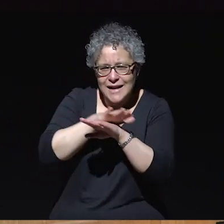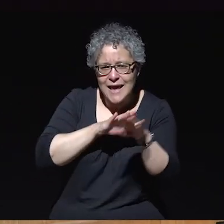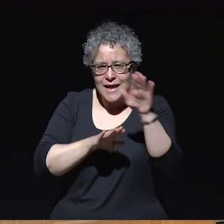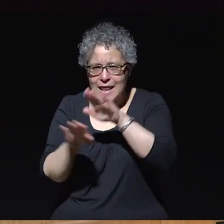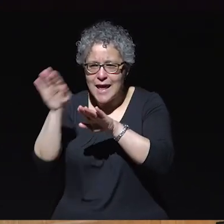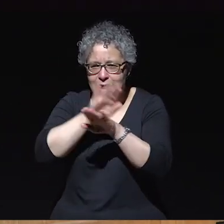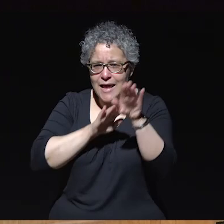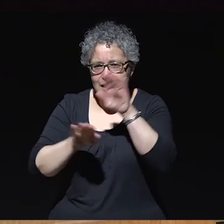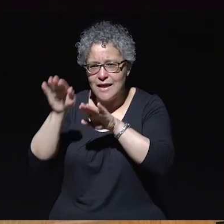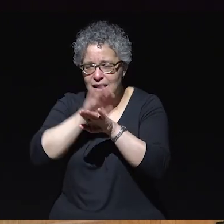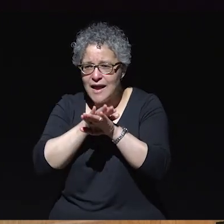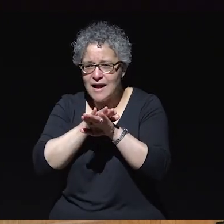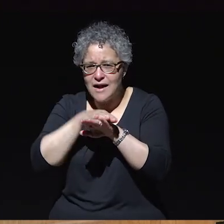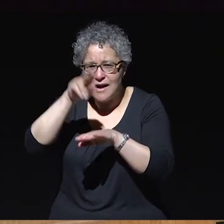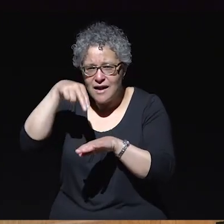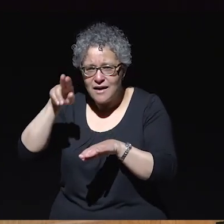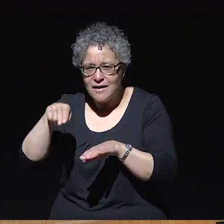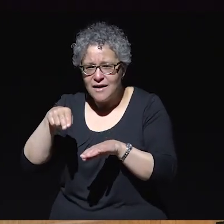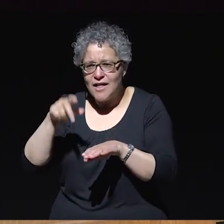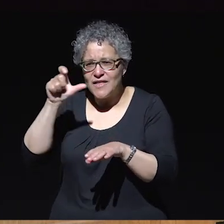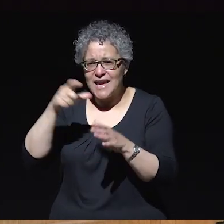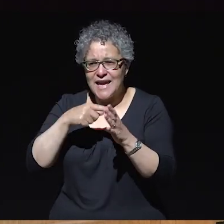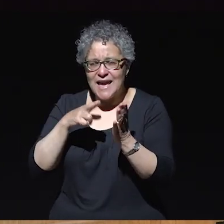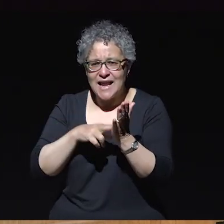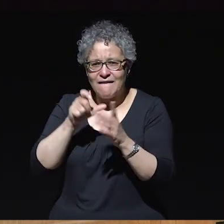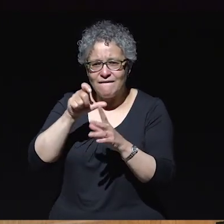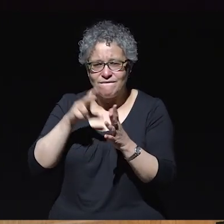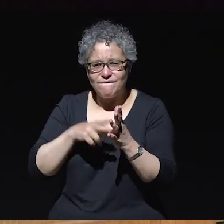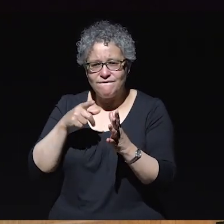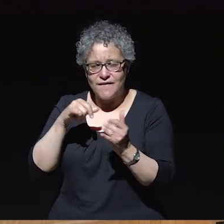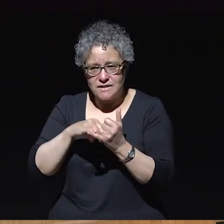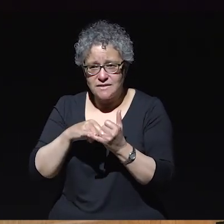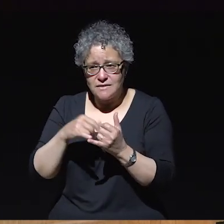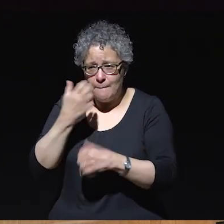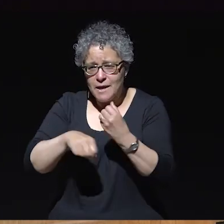leaving the canvas itself to become a player, as it were, in the finished image.